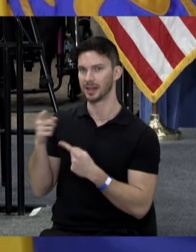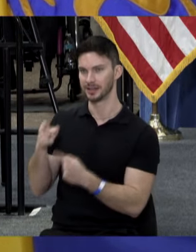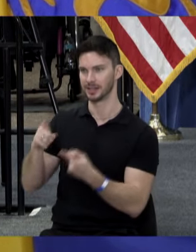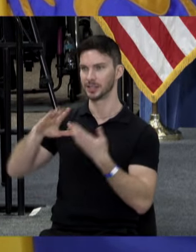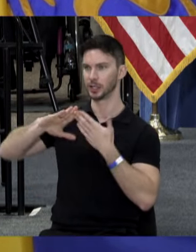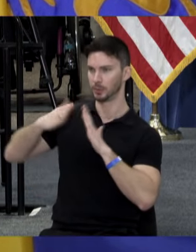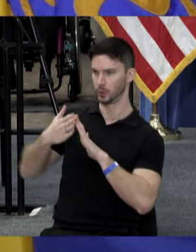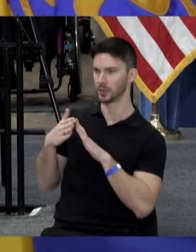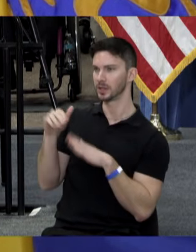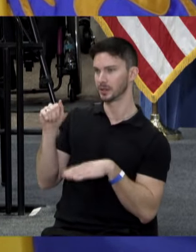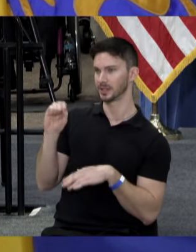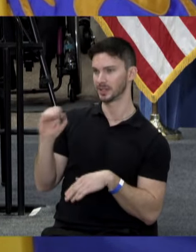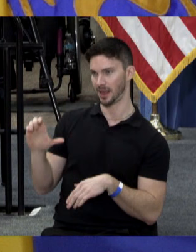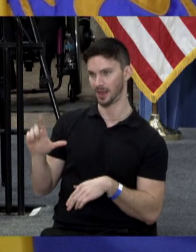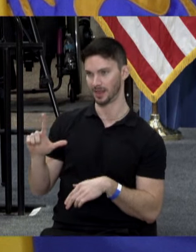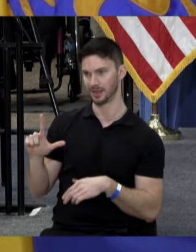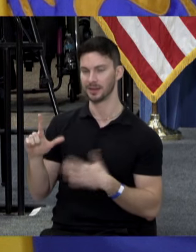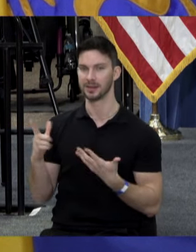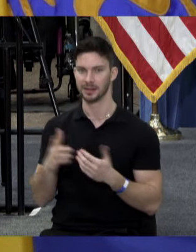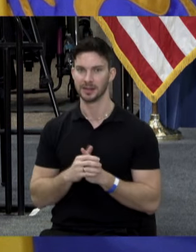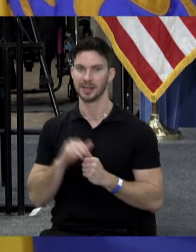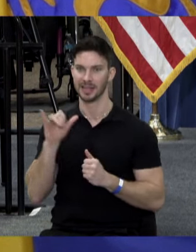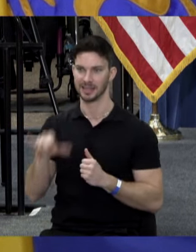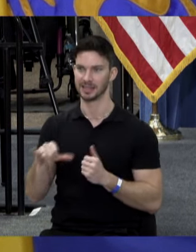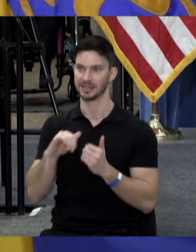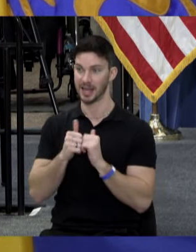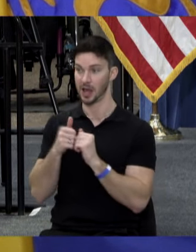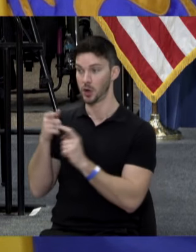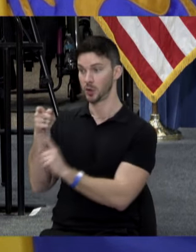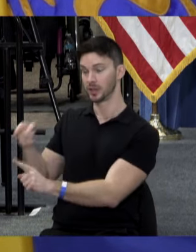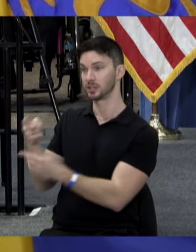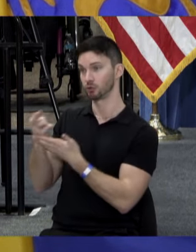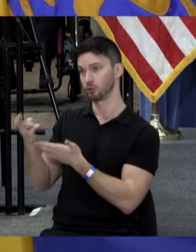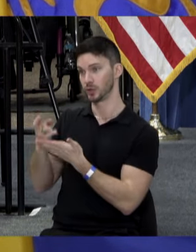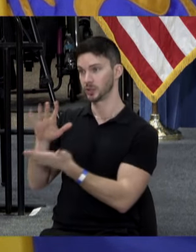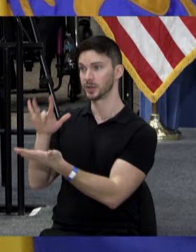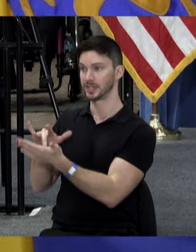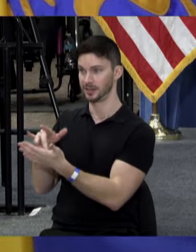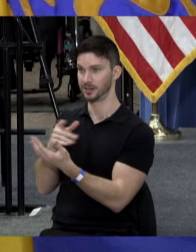Living, which is how our Paralysis Resource Center is funded. We could not be more grateful